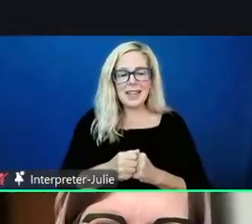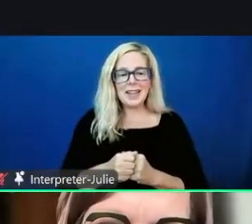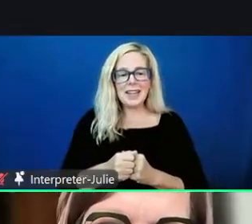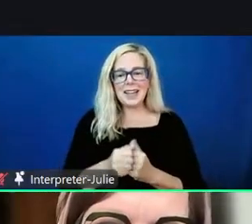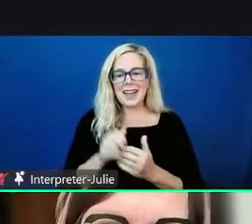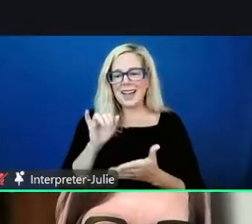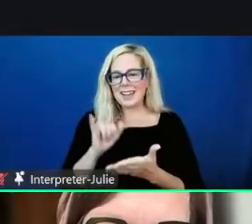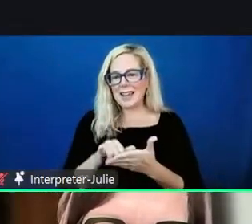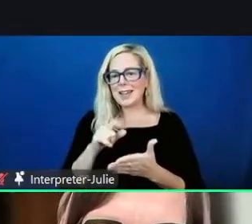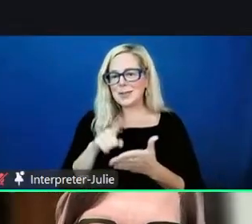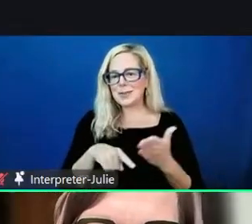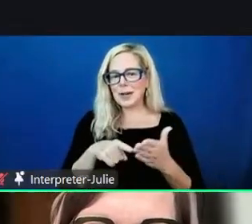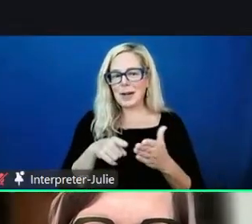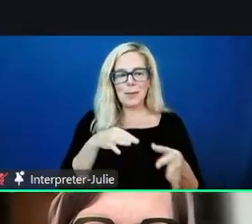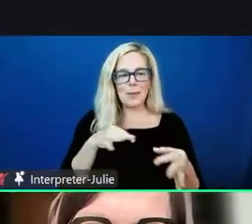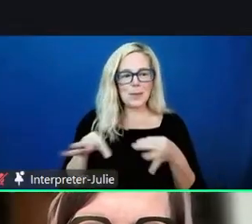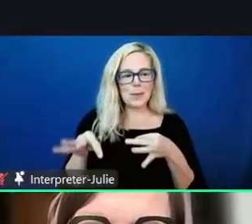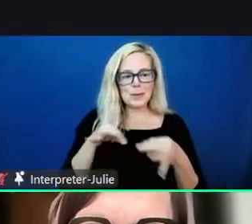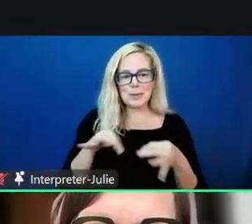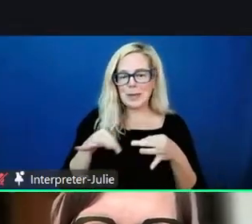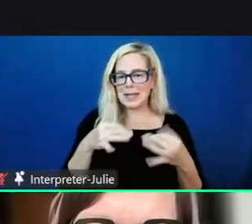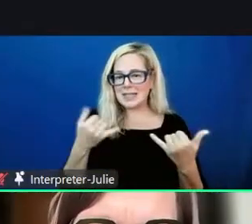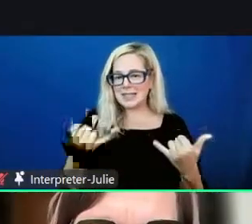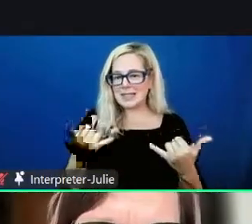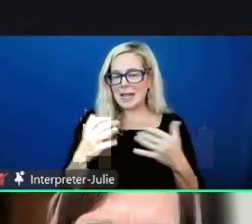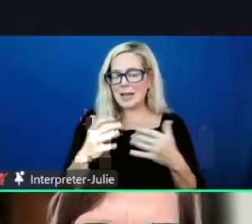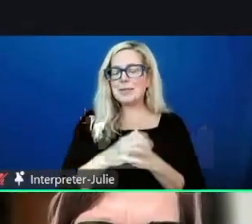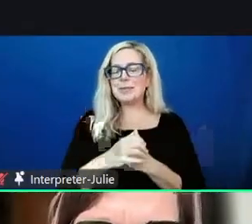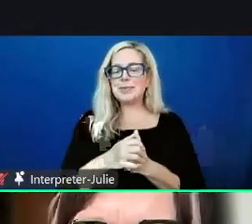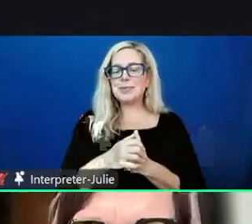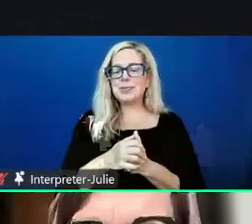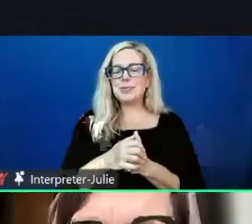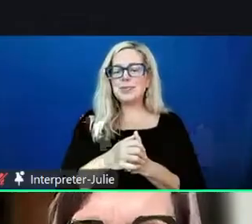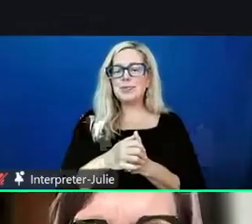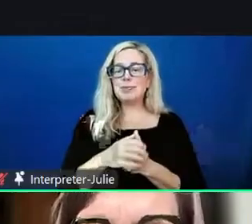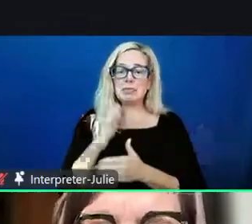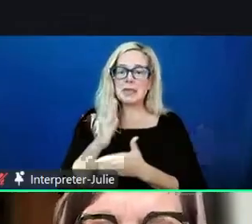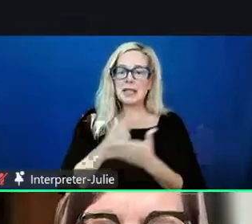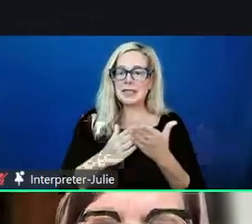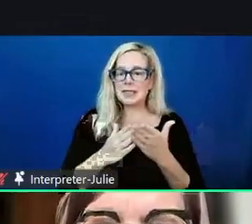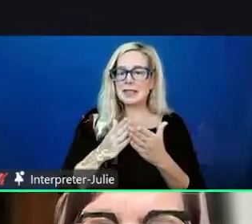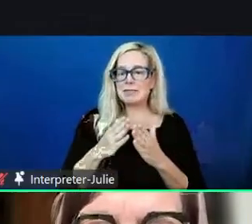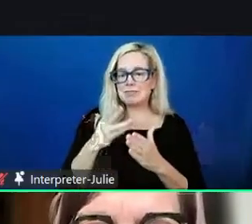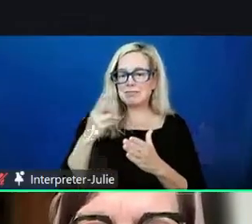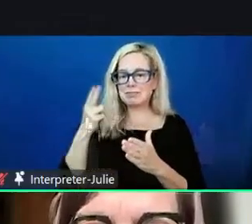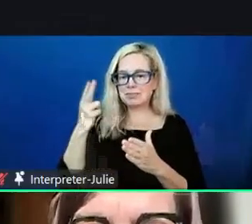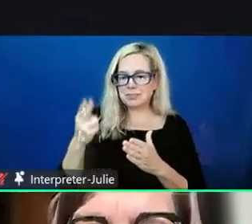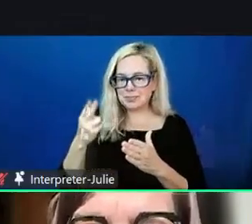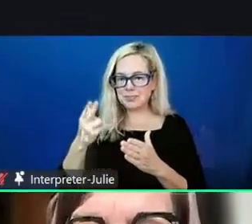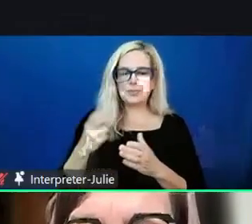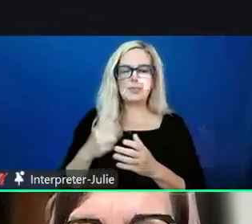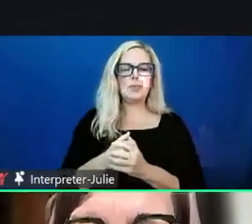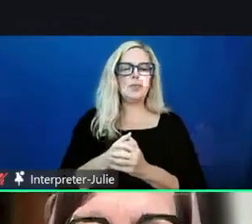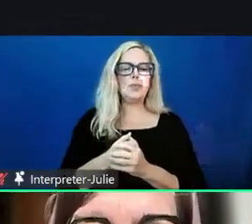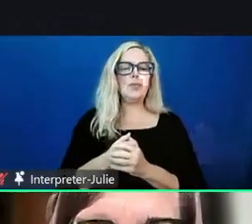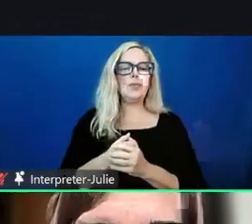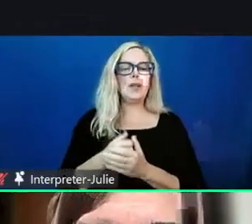telling you about today. But a little bit of background, some of the health inequities that people with disabilities experience.